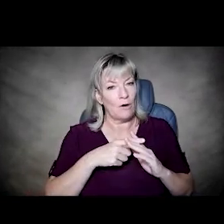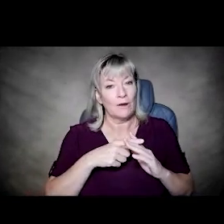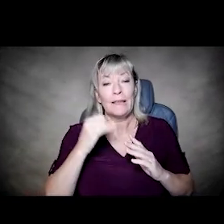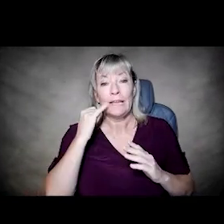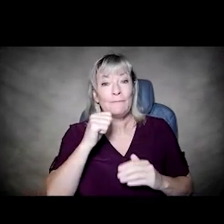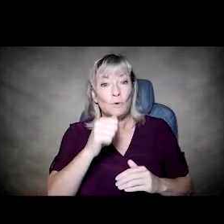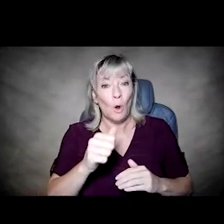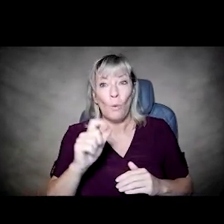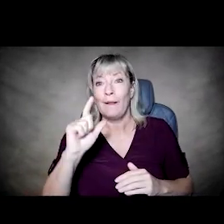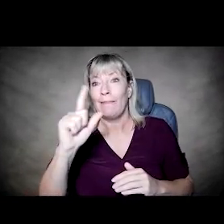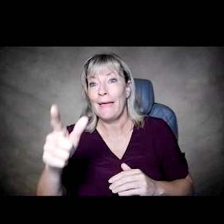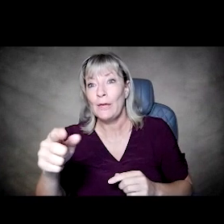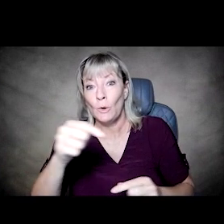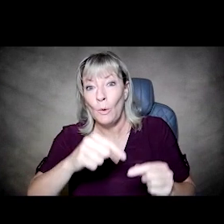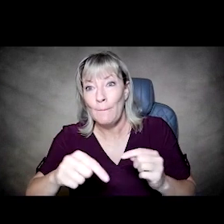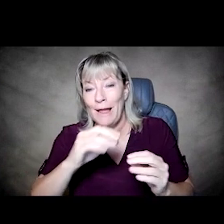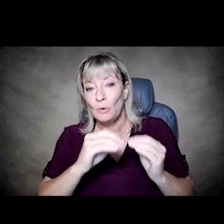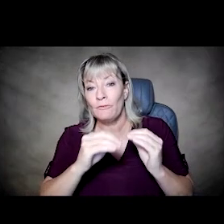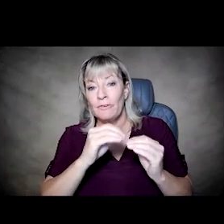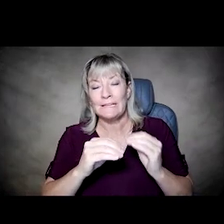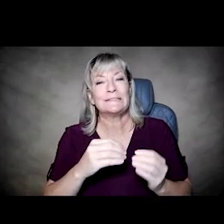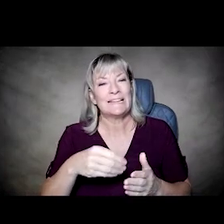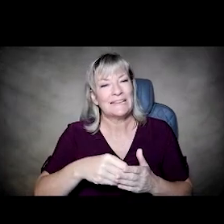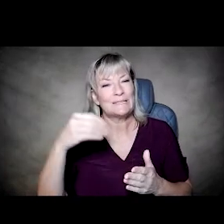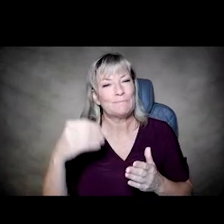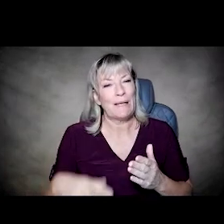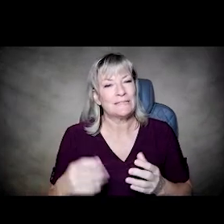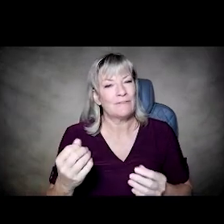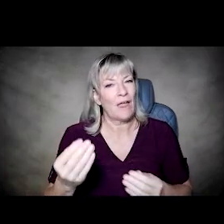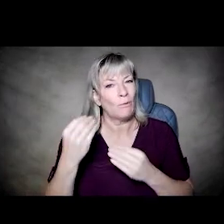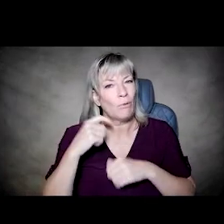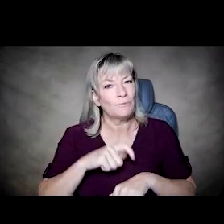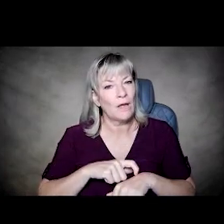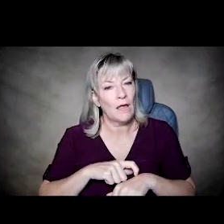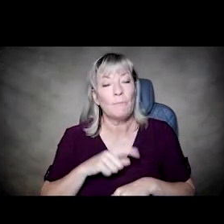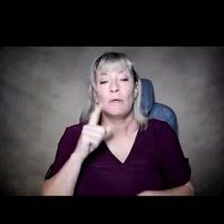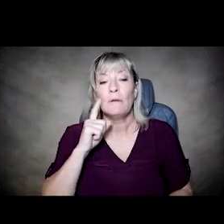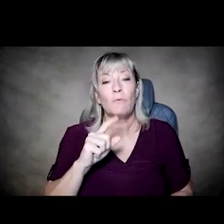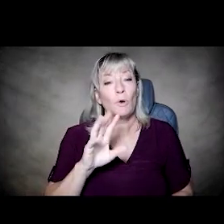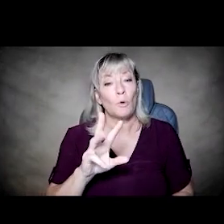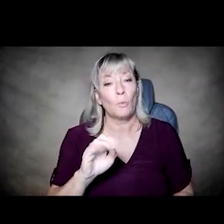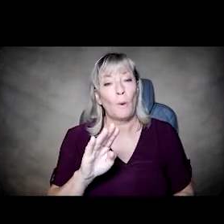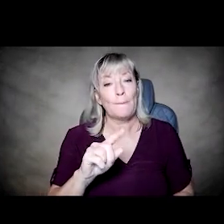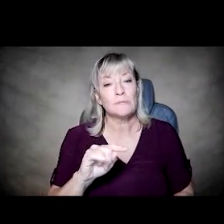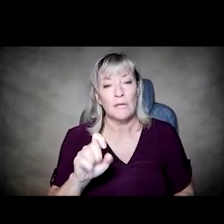to remediate after the fact can be costly and time consuming. For your web presence,